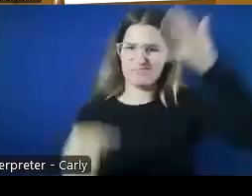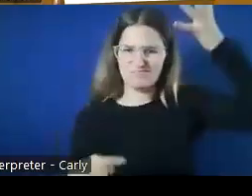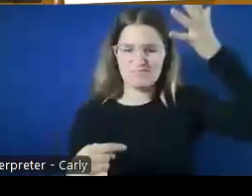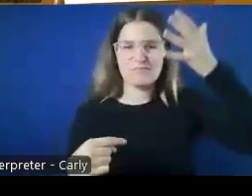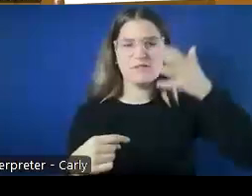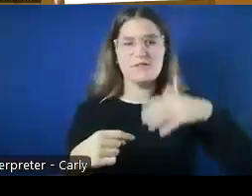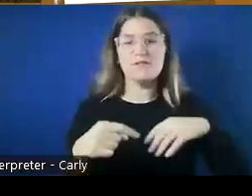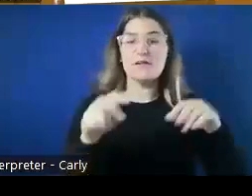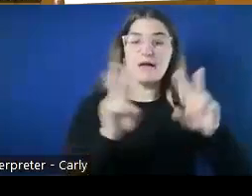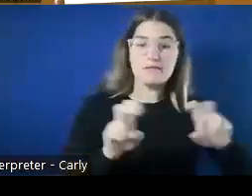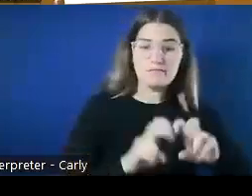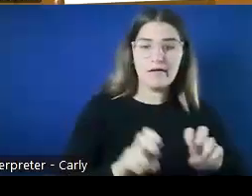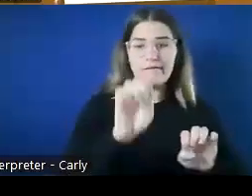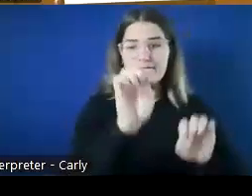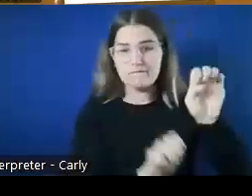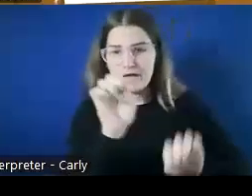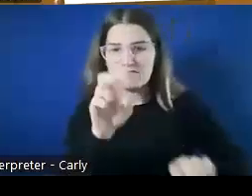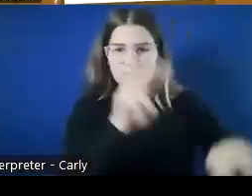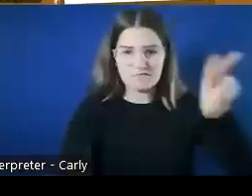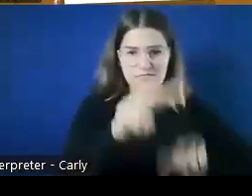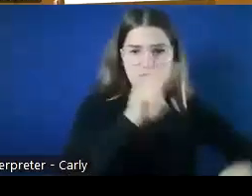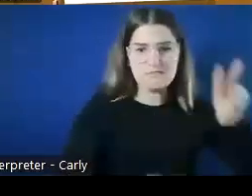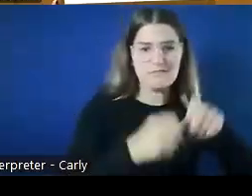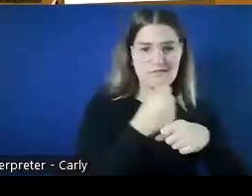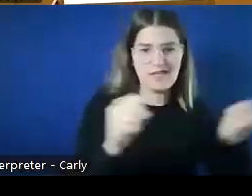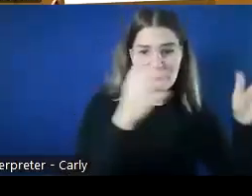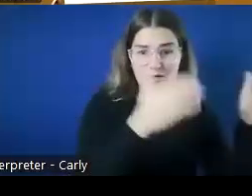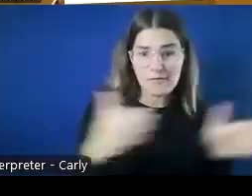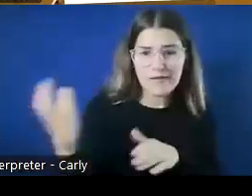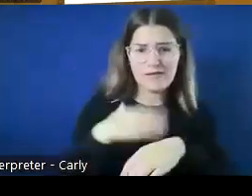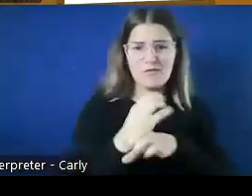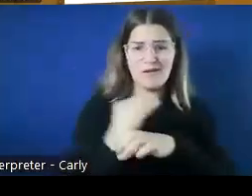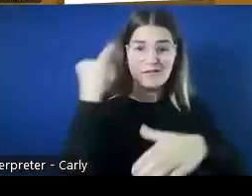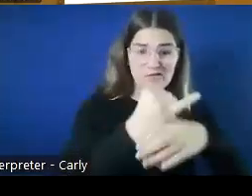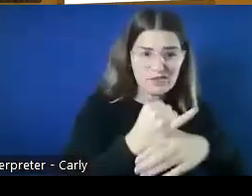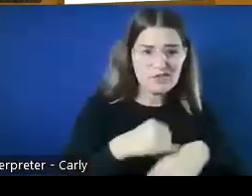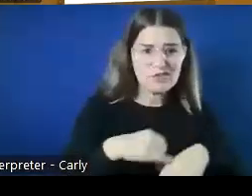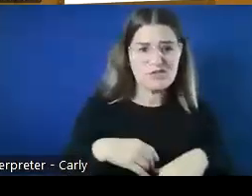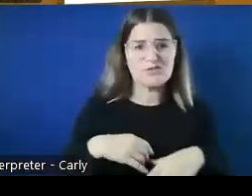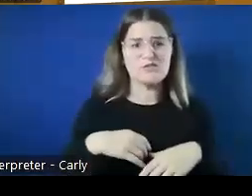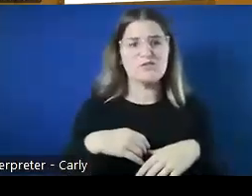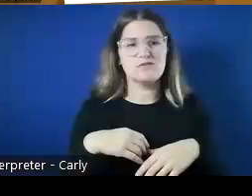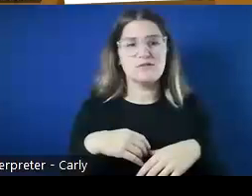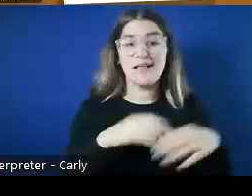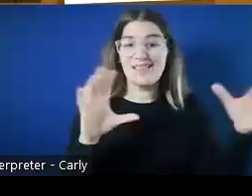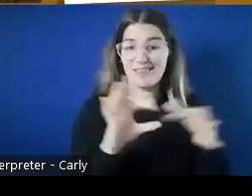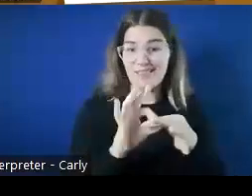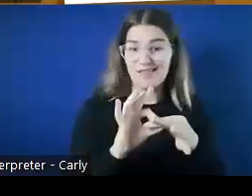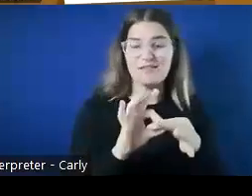evaluation safety planning Crisis Intervention and linkage to health care and educational